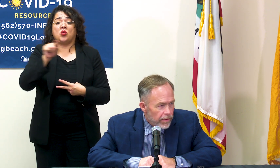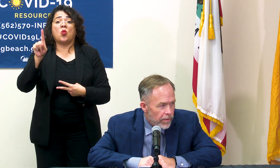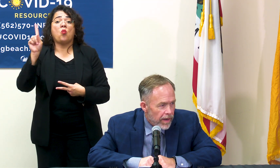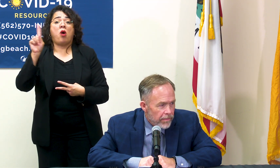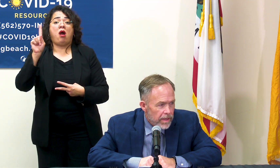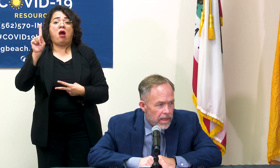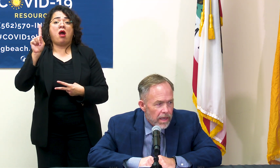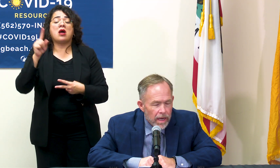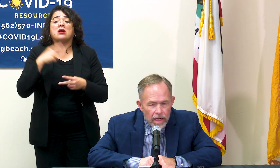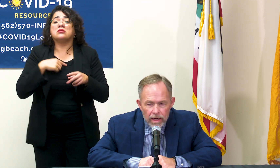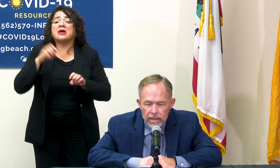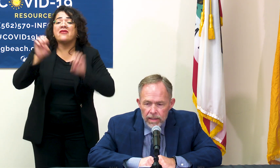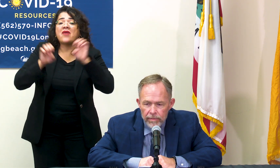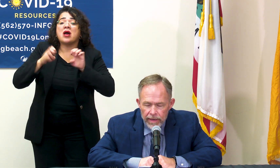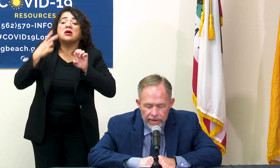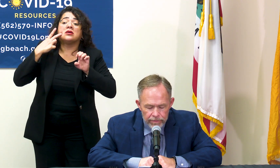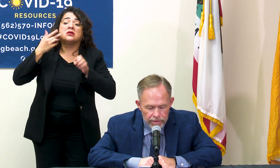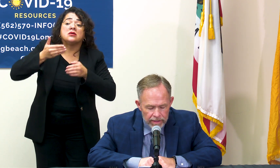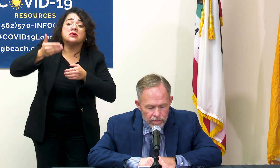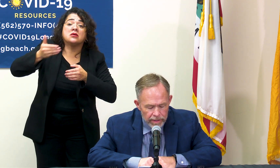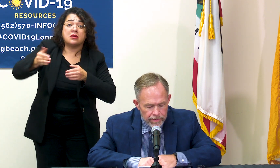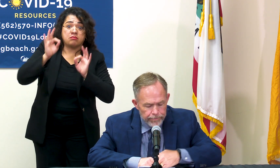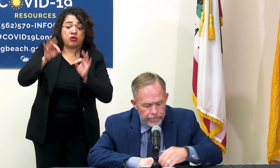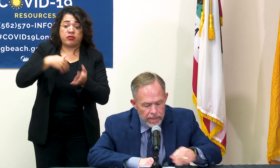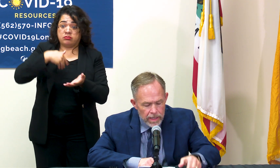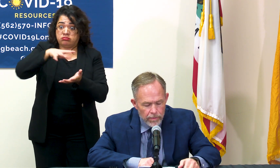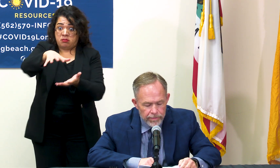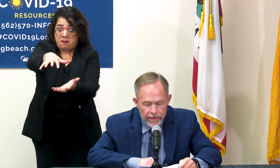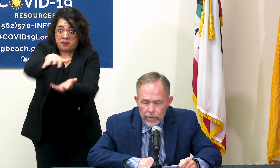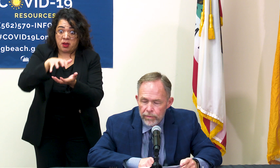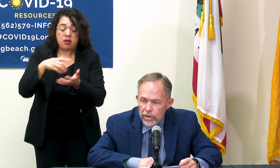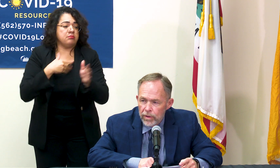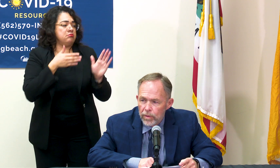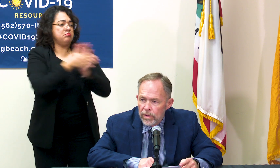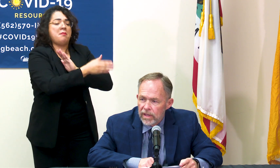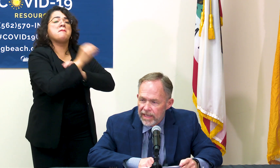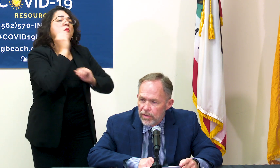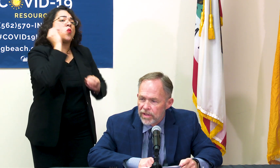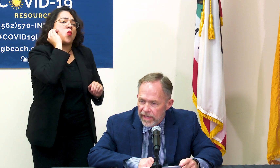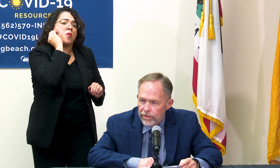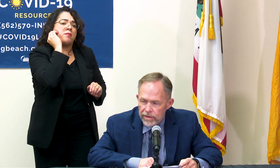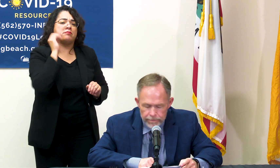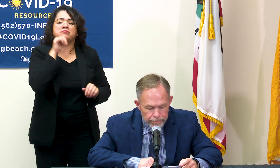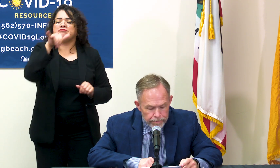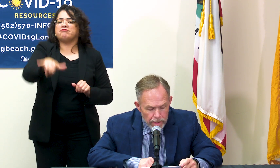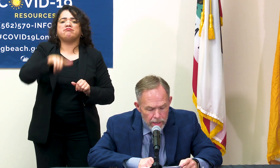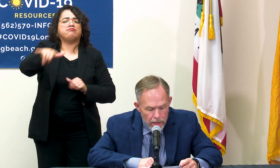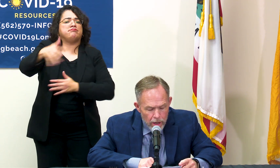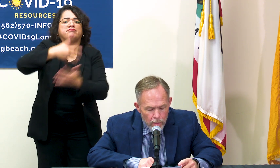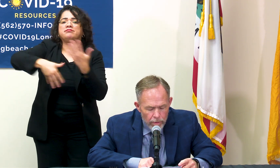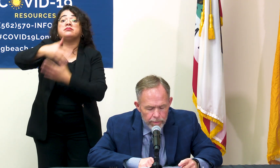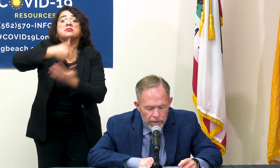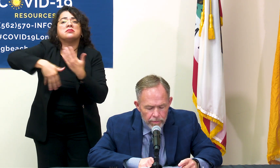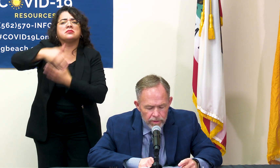program after the next week. We may move to cluster centers. We'll be working with